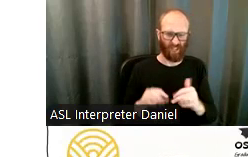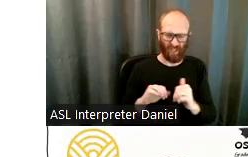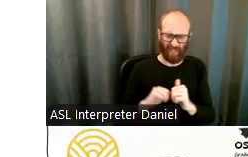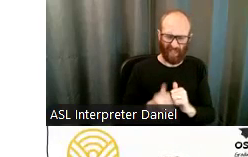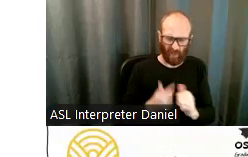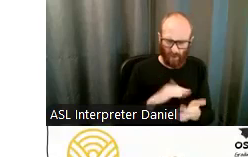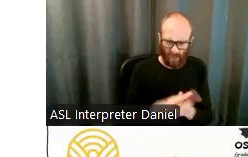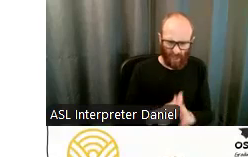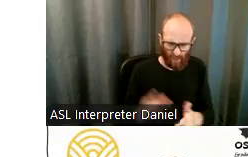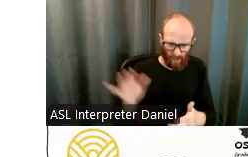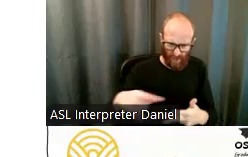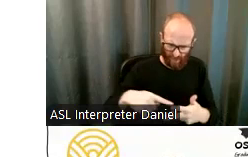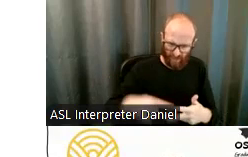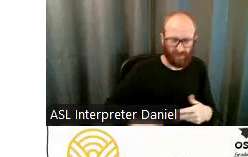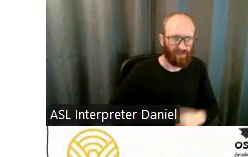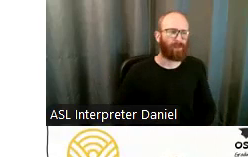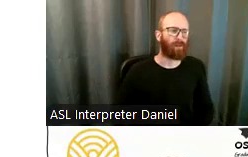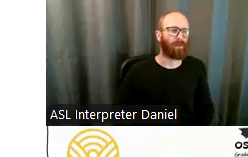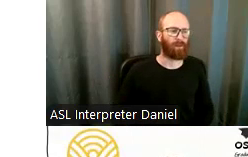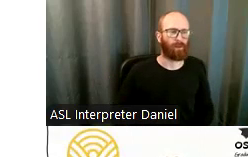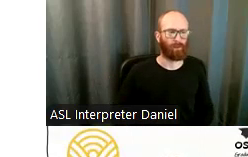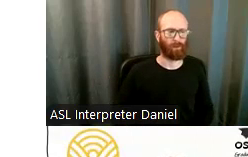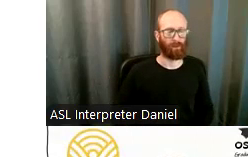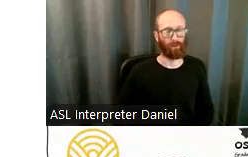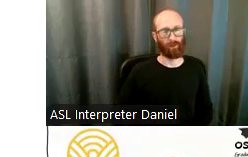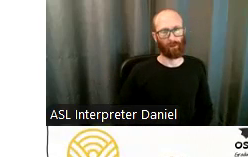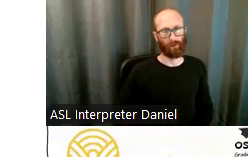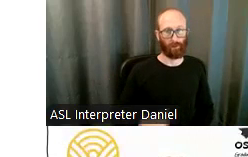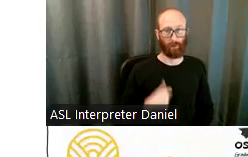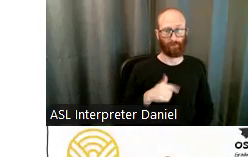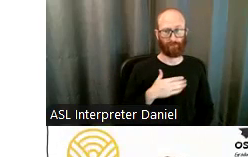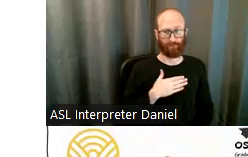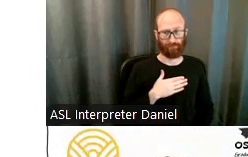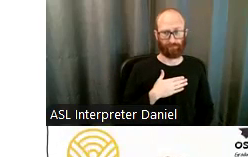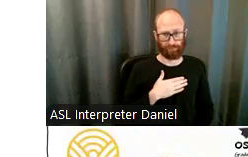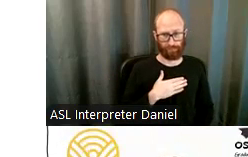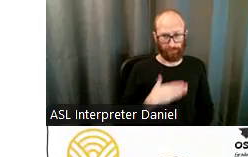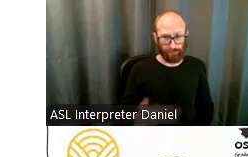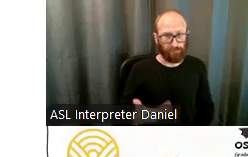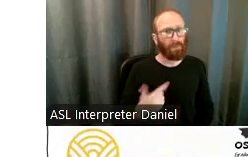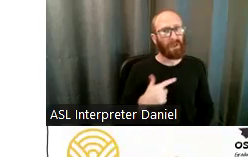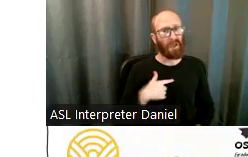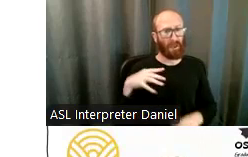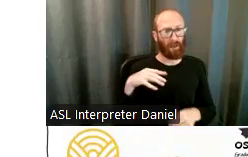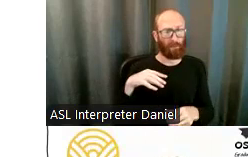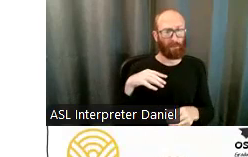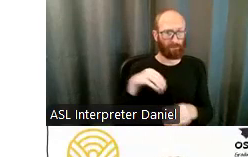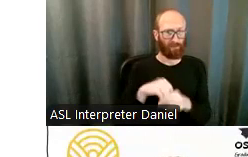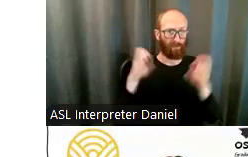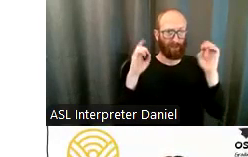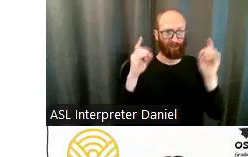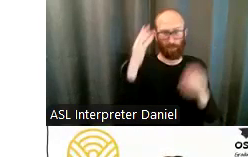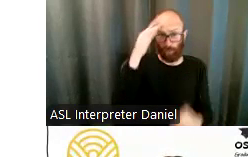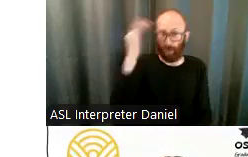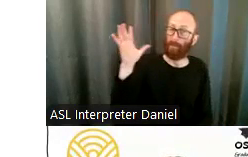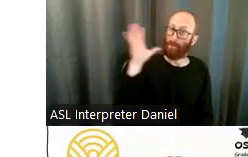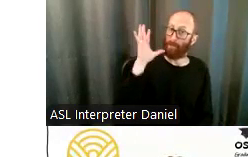become that? I will admit that I am in education because my mom was in education,